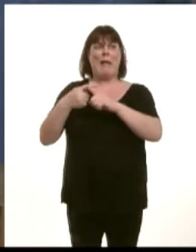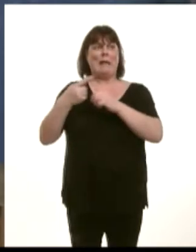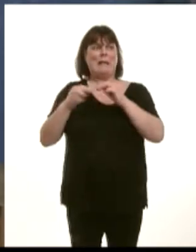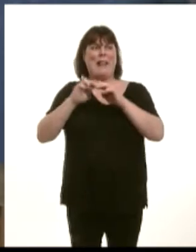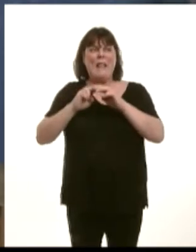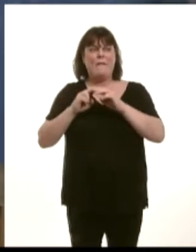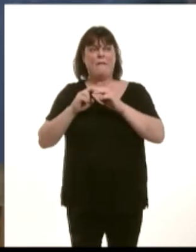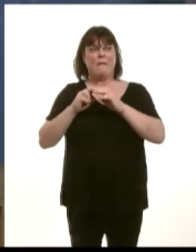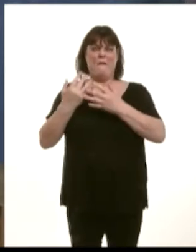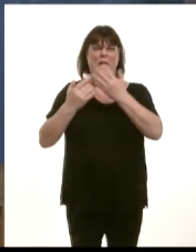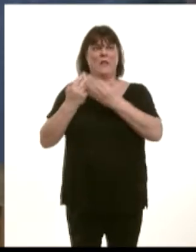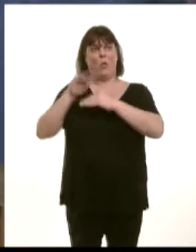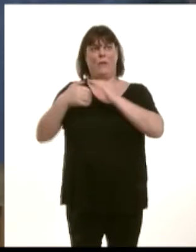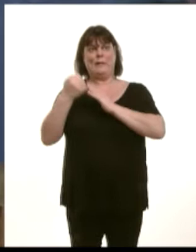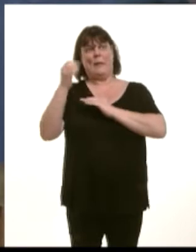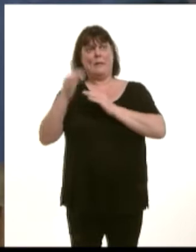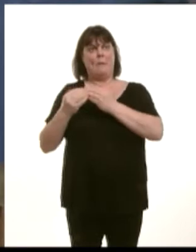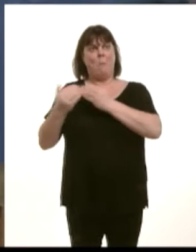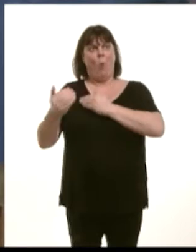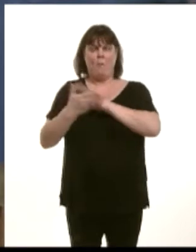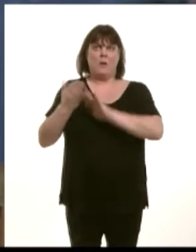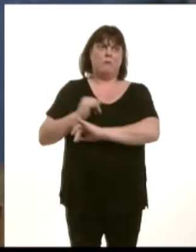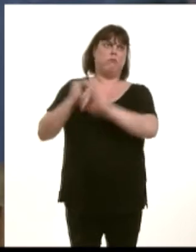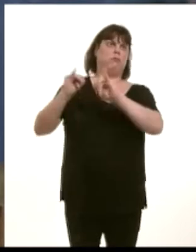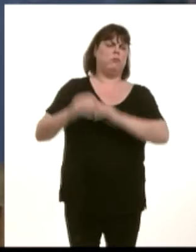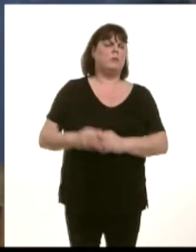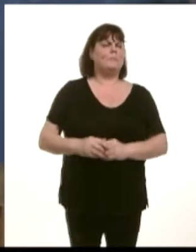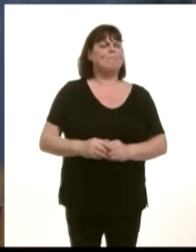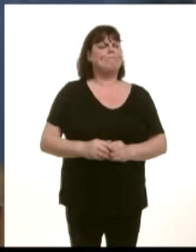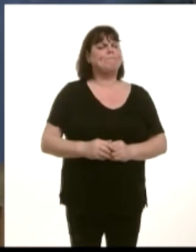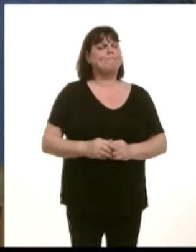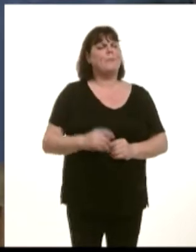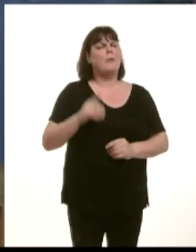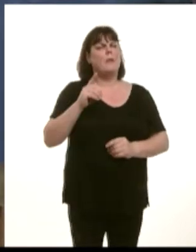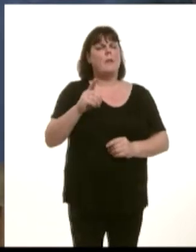poor statistics are one part of the picture, there is a very human side to what is going